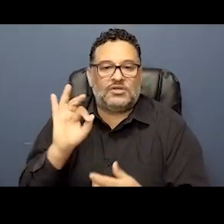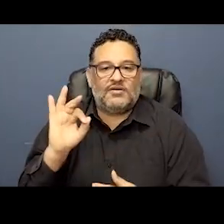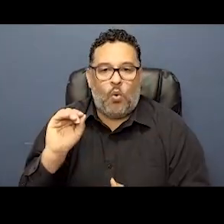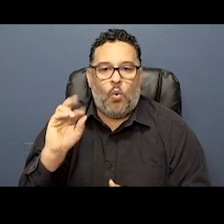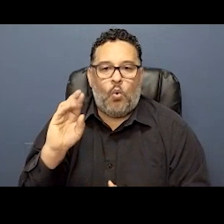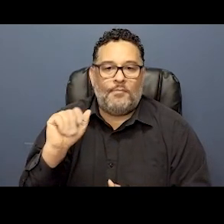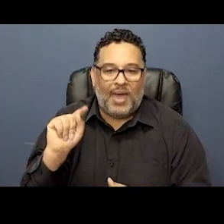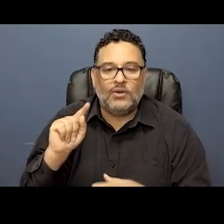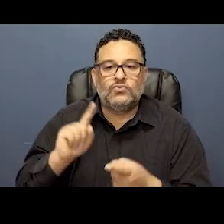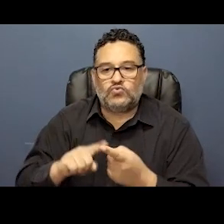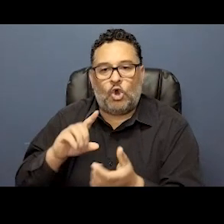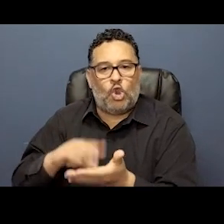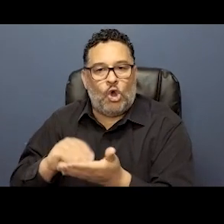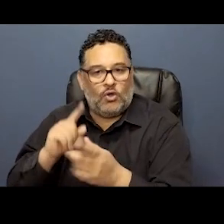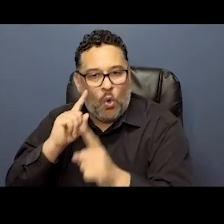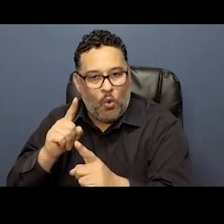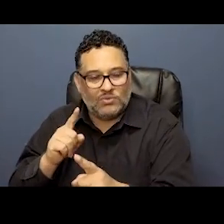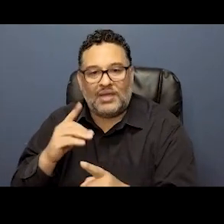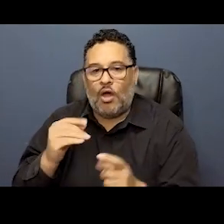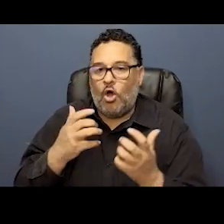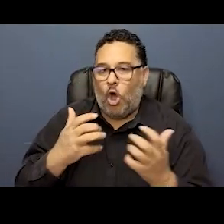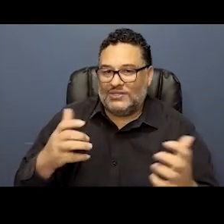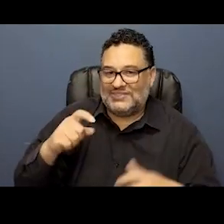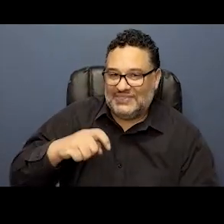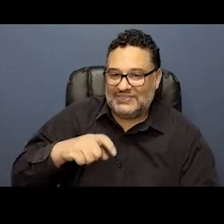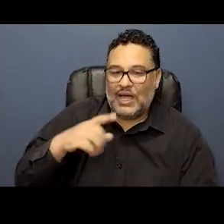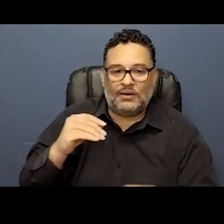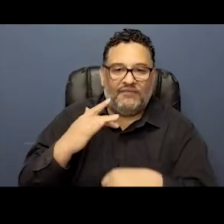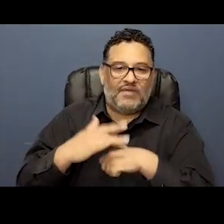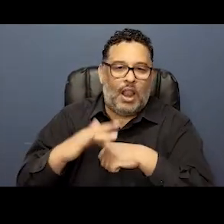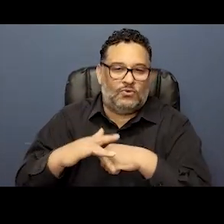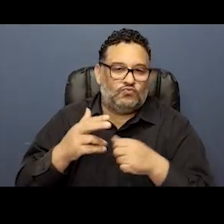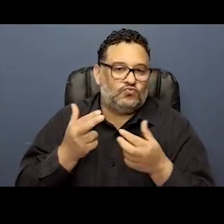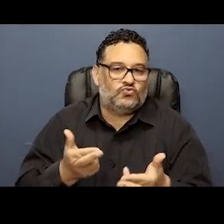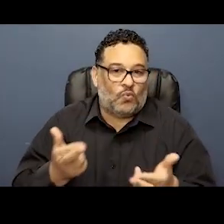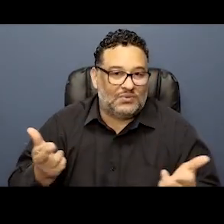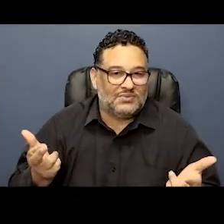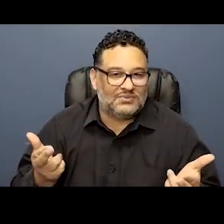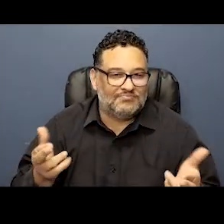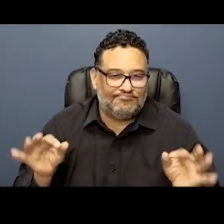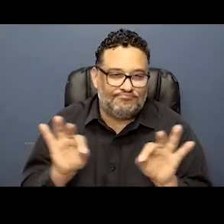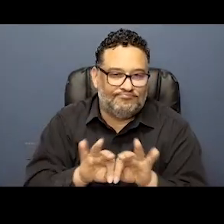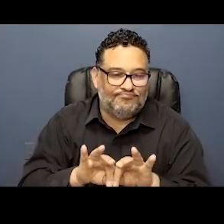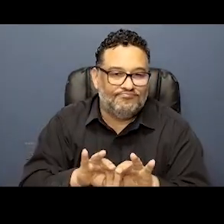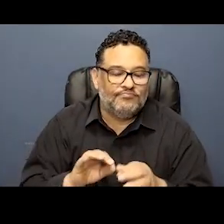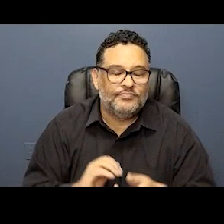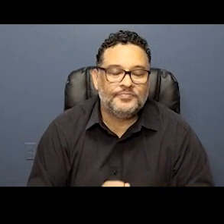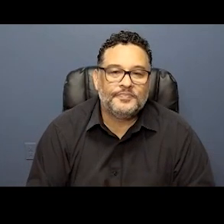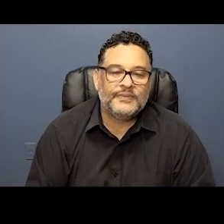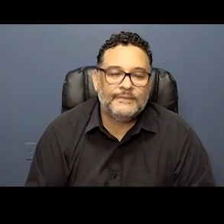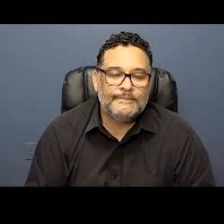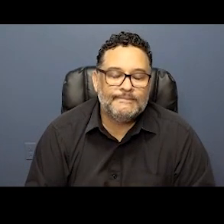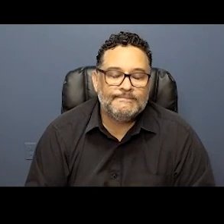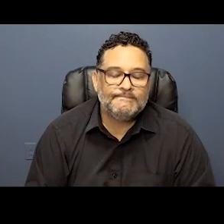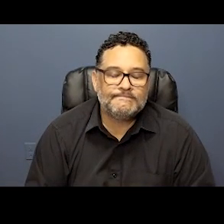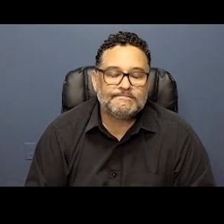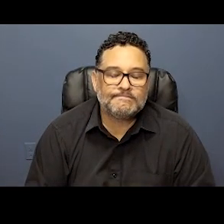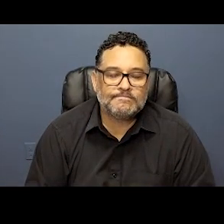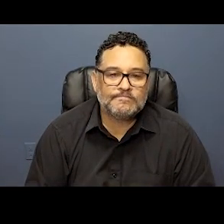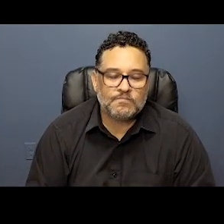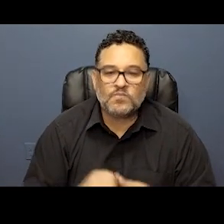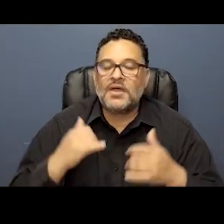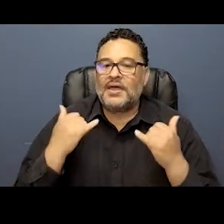audience needs, and available resources. [Alex] Let's take a moment to reflect again.